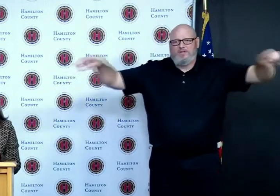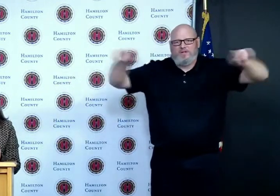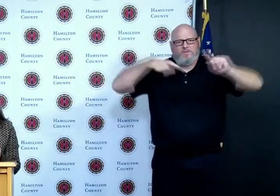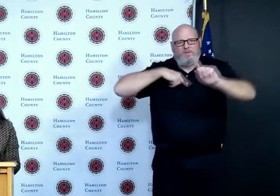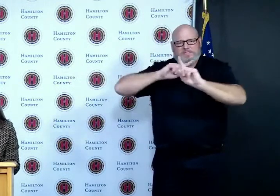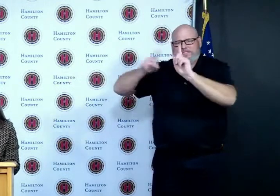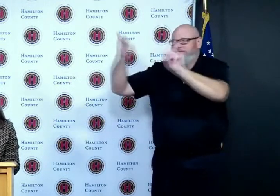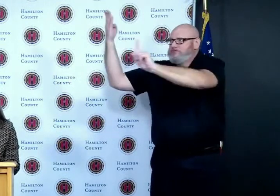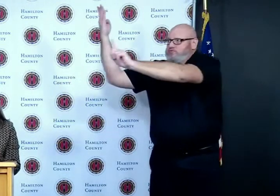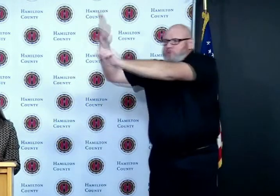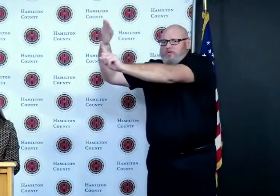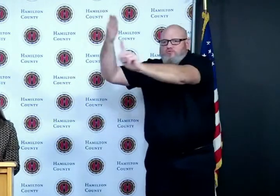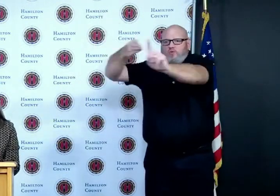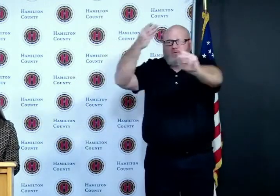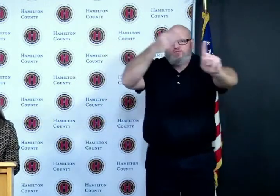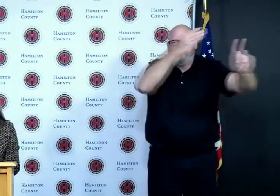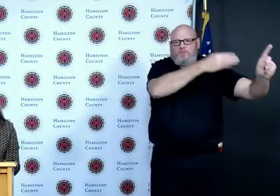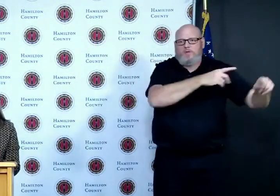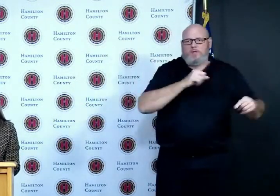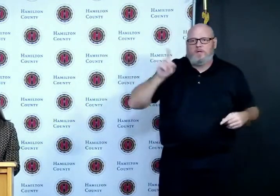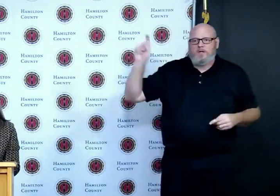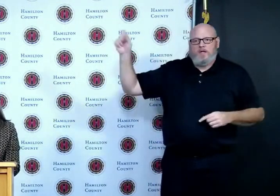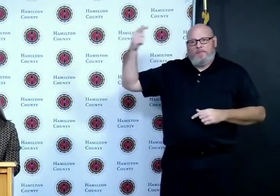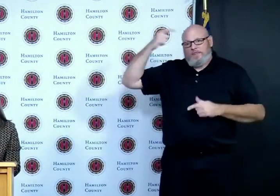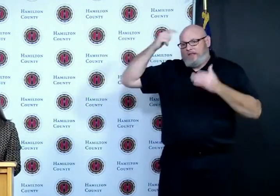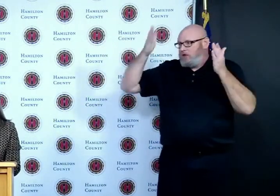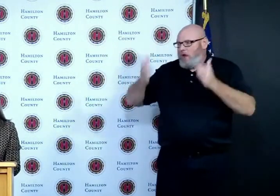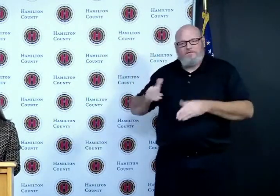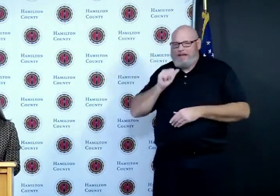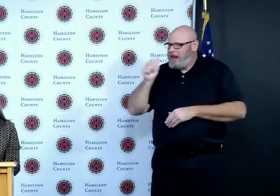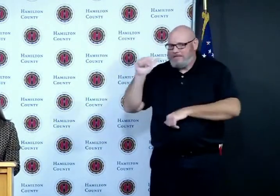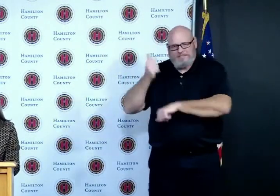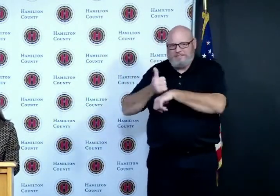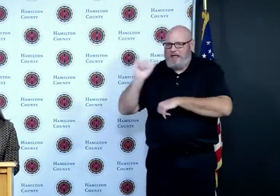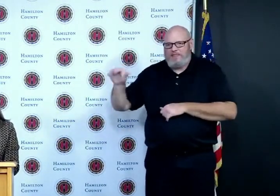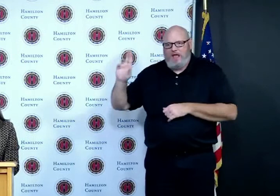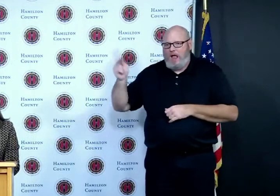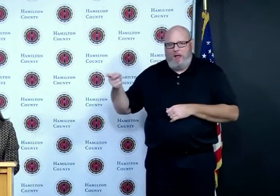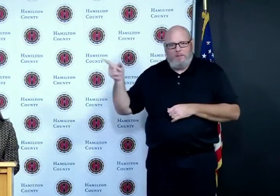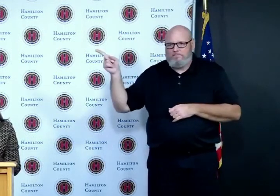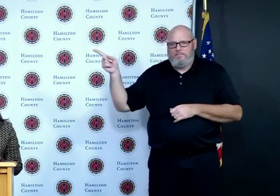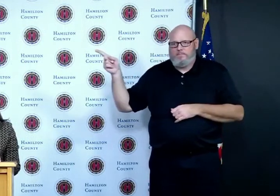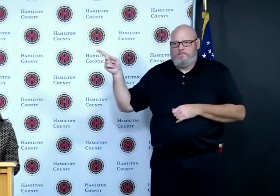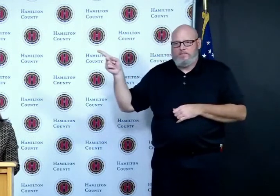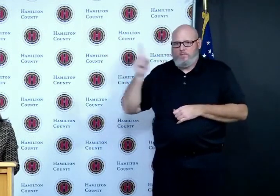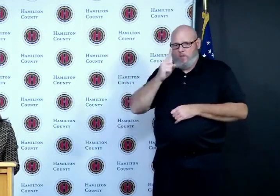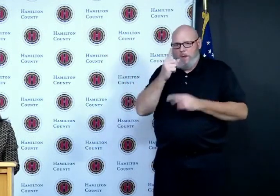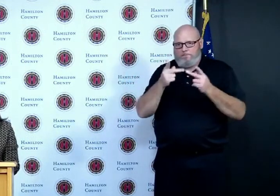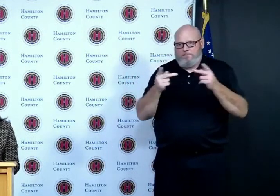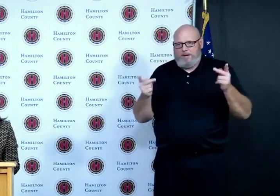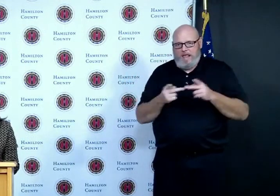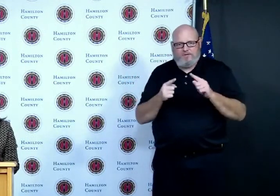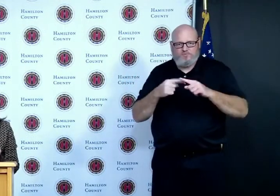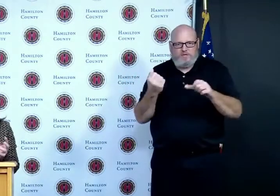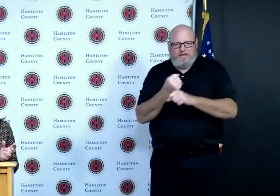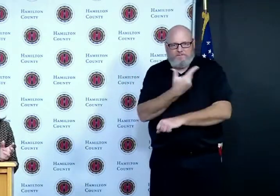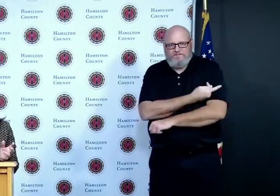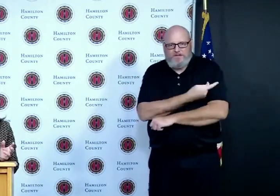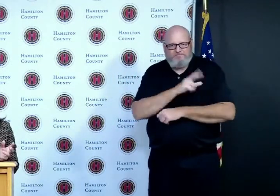and so we have different portals for folks to get signed up it is confusing our